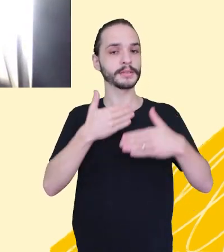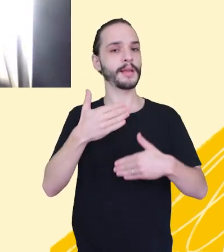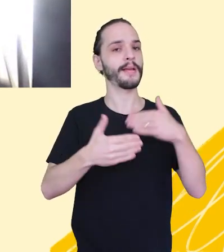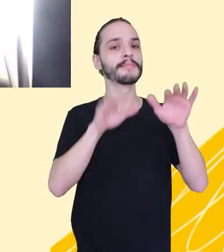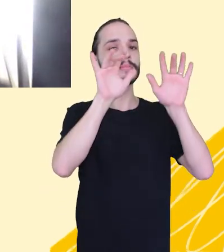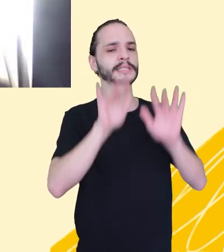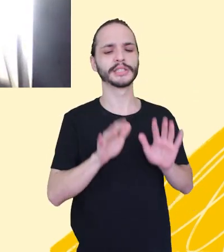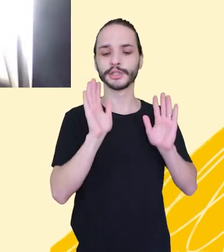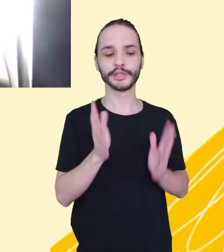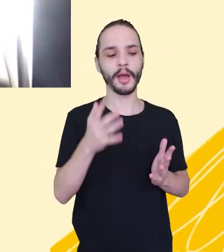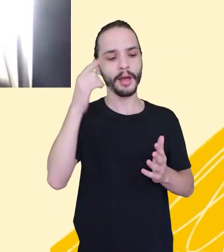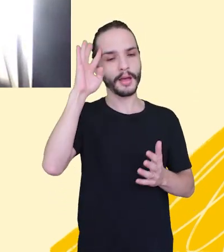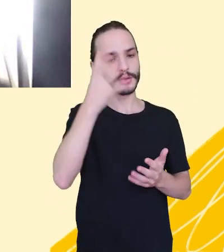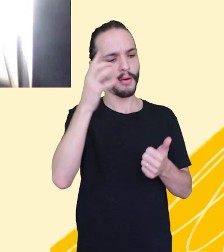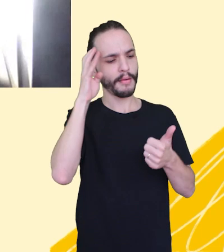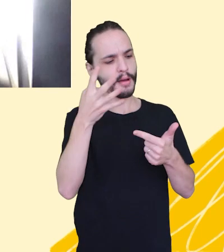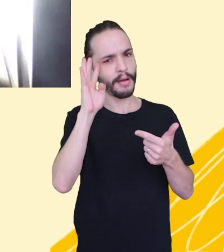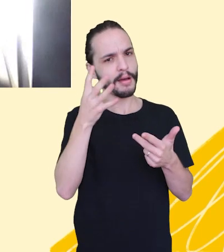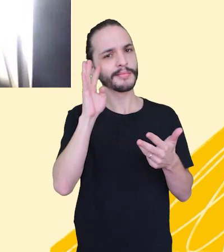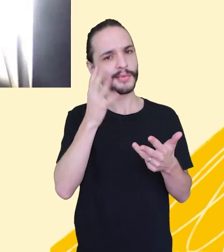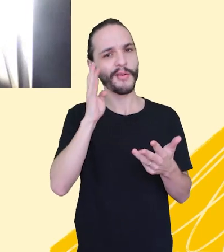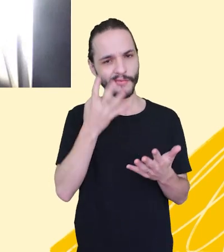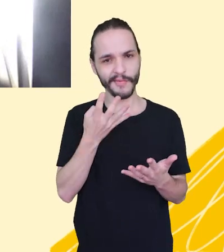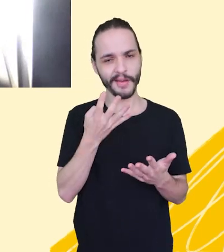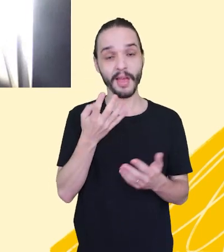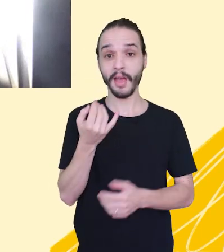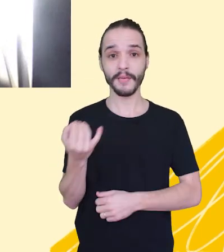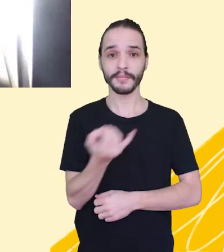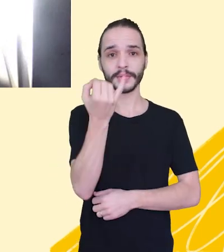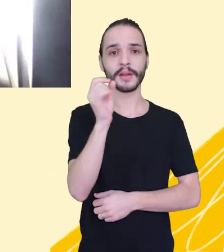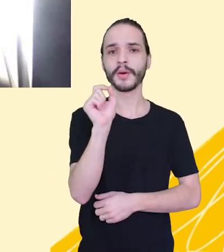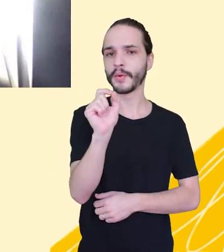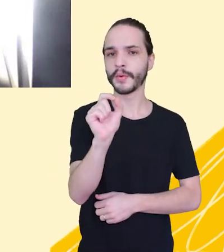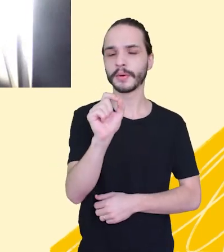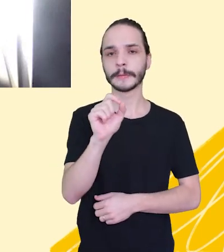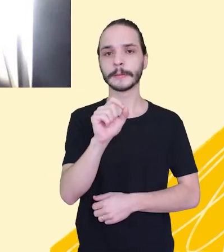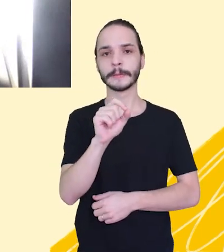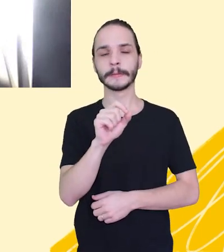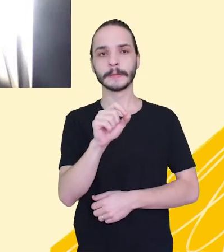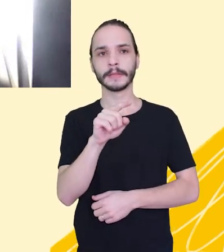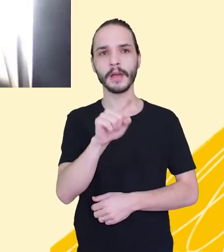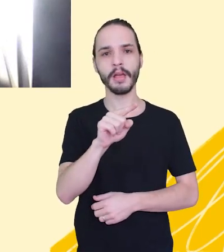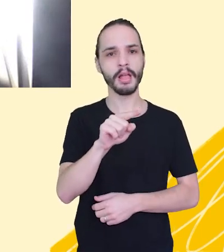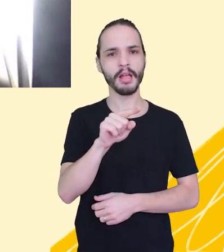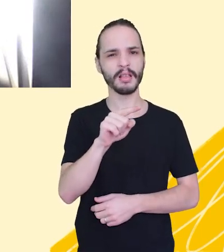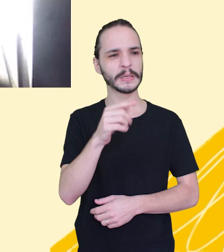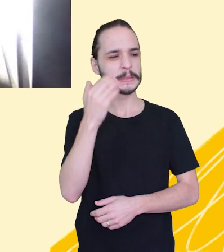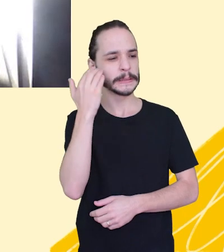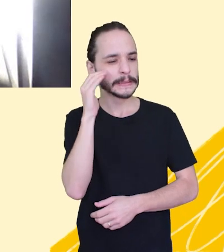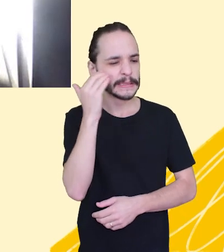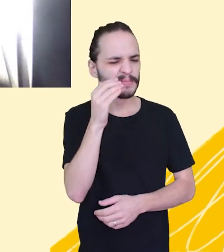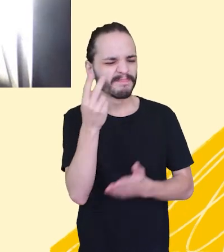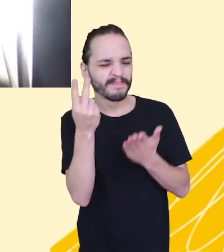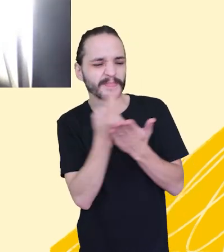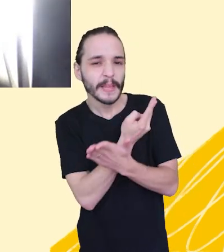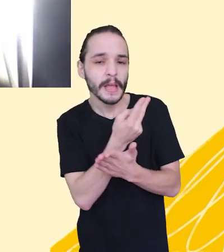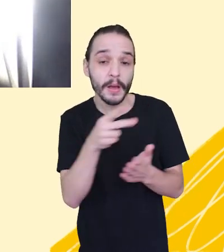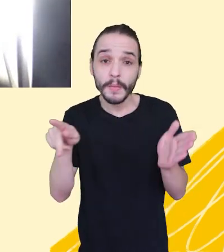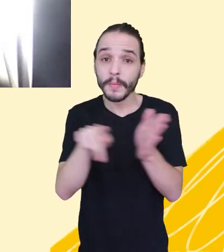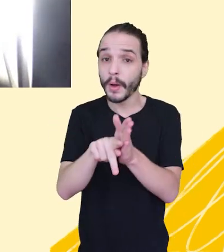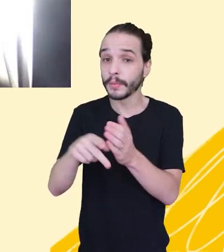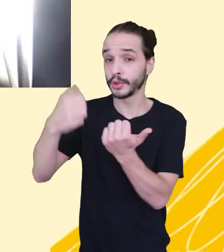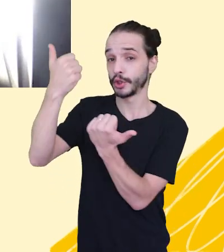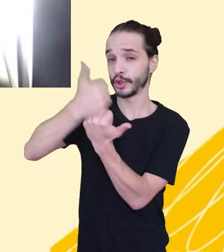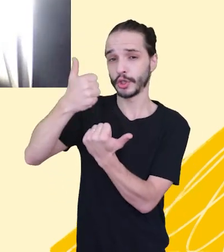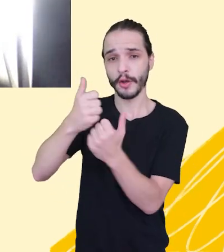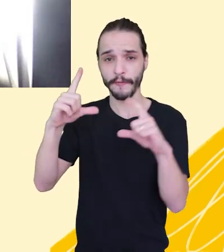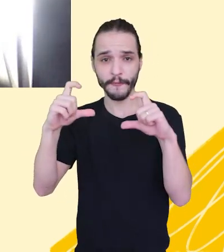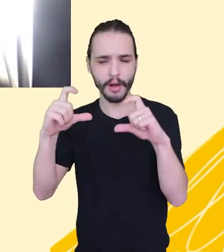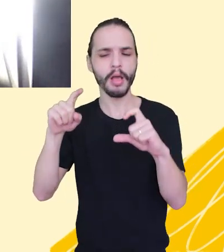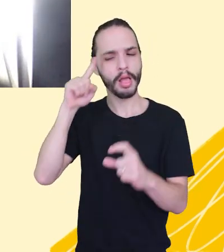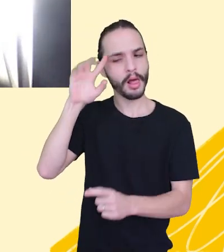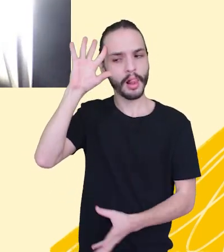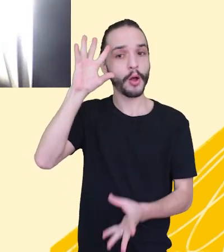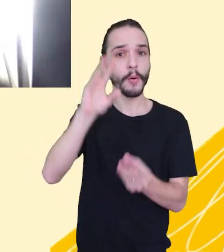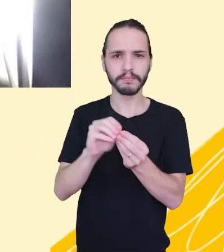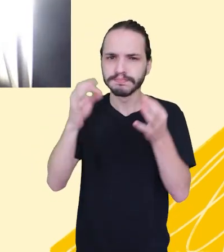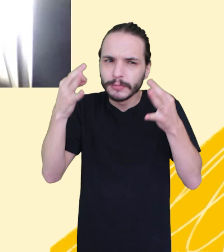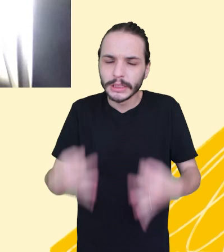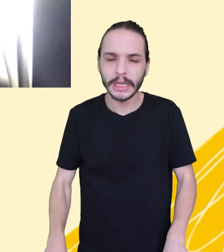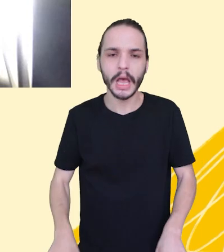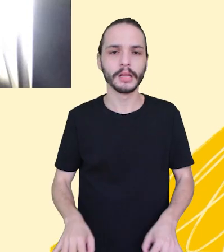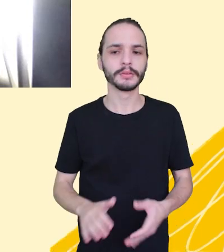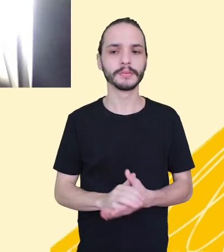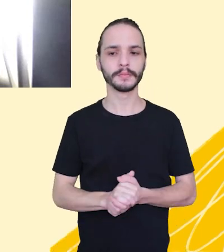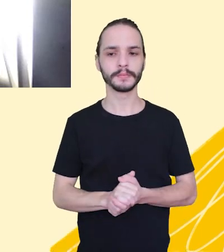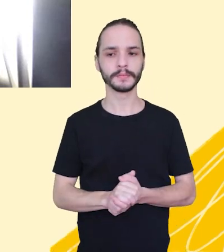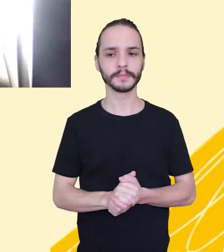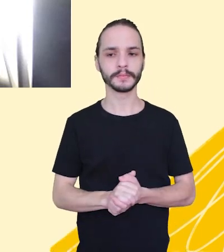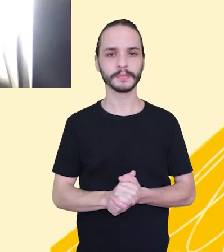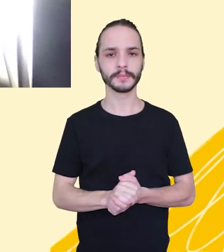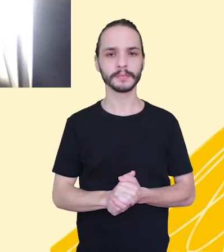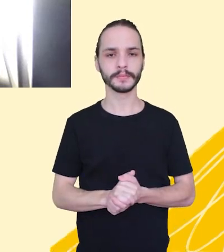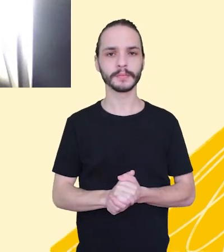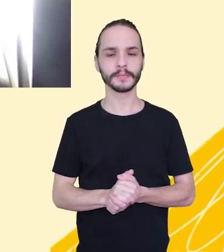When I insert, it's important for me not to be misunderstood in terms of the DOP.